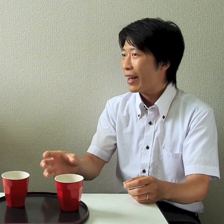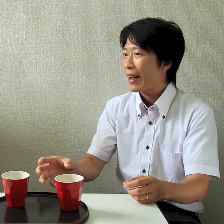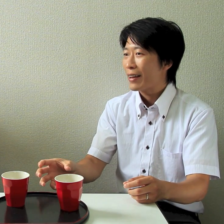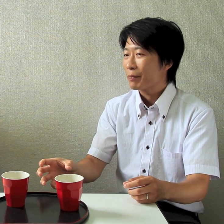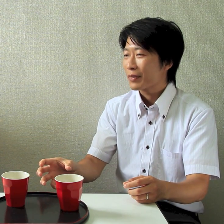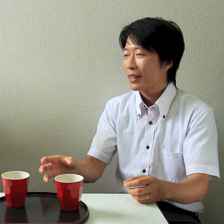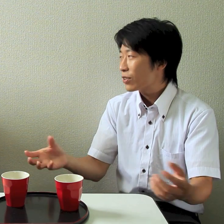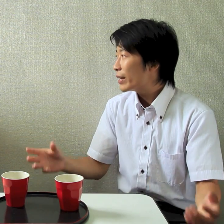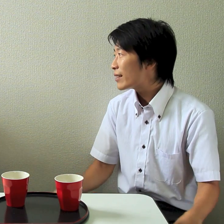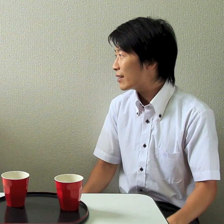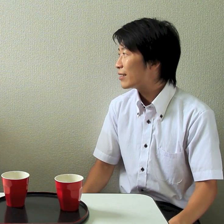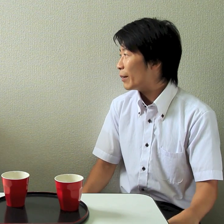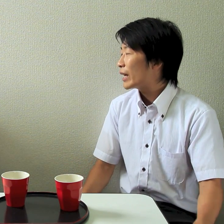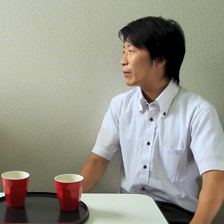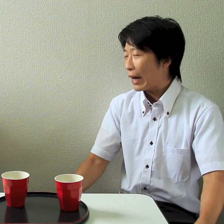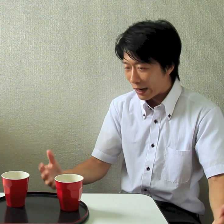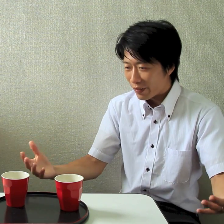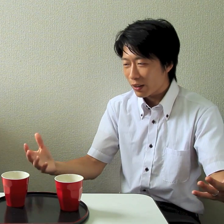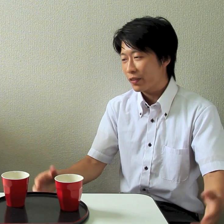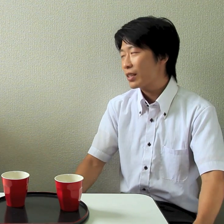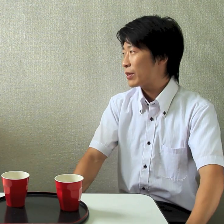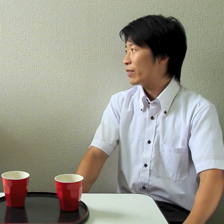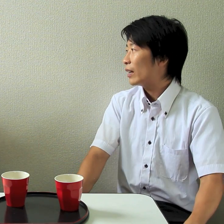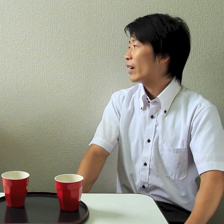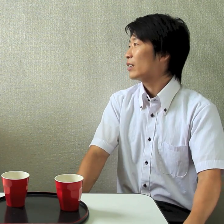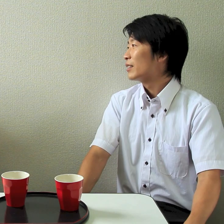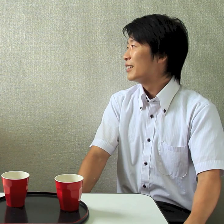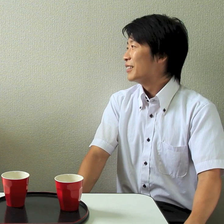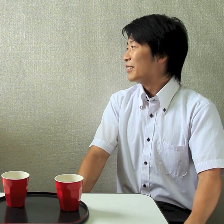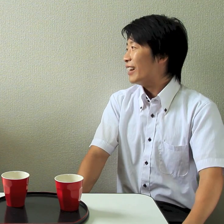In that sense, I followed in the footsteps of Helen Keller